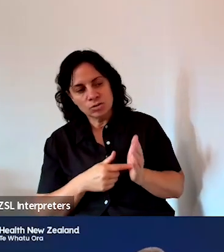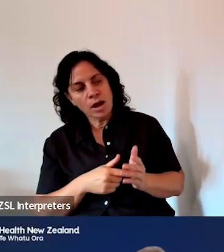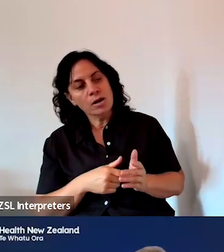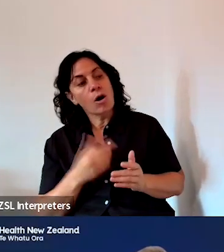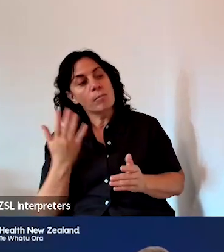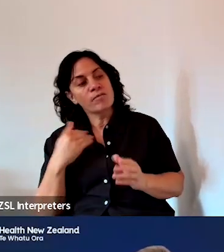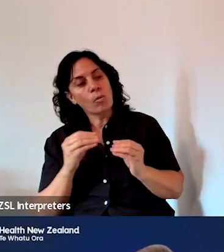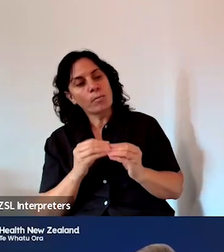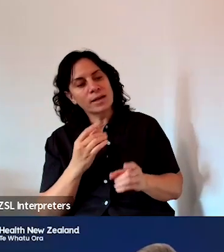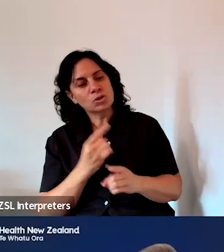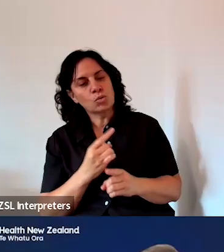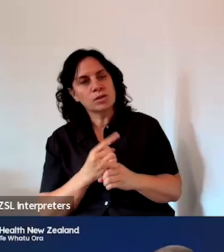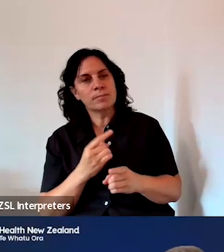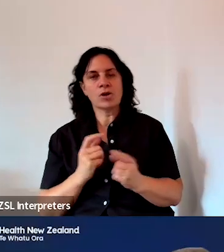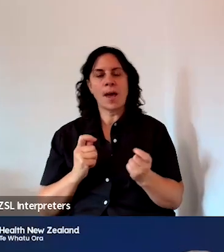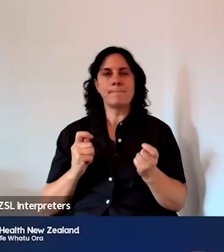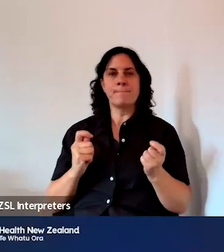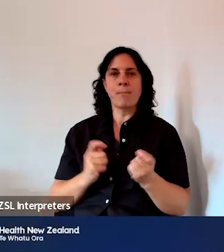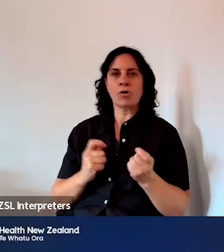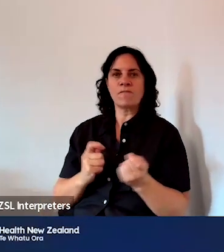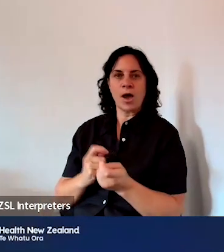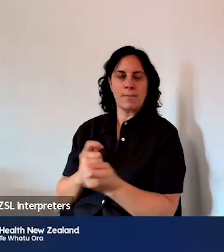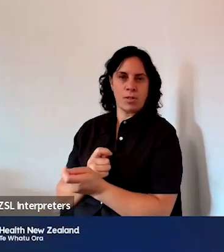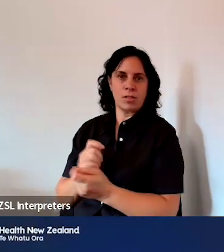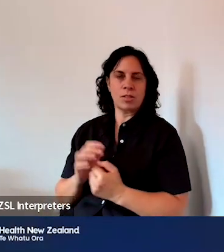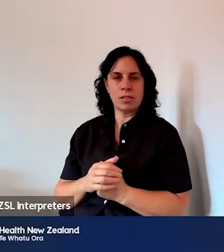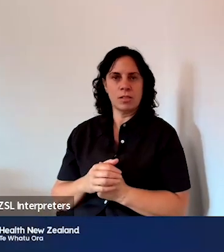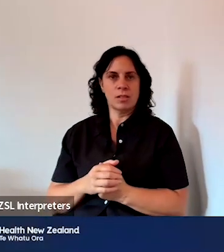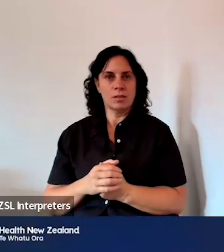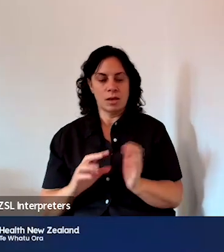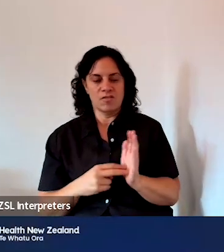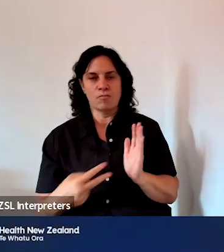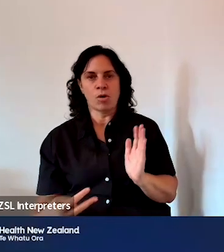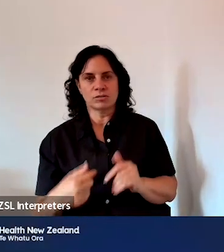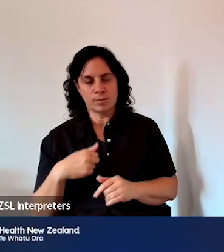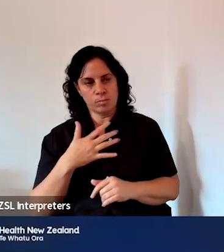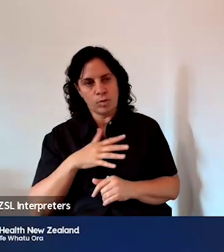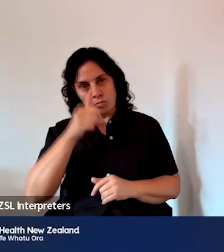when he used the word modifiable, because in policy, we want to know if something's amenable to the levers that we have,